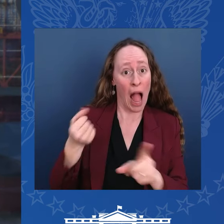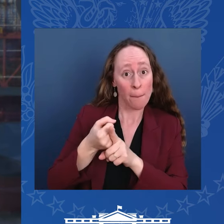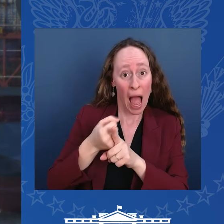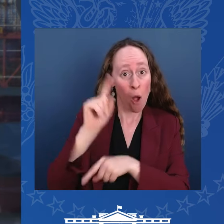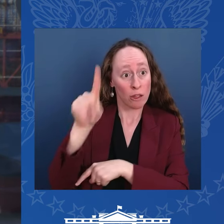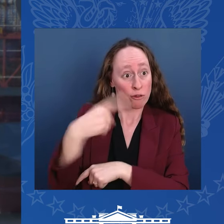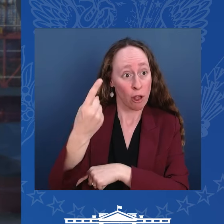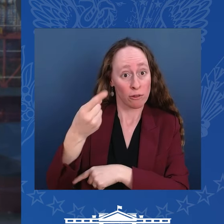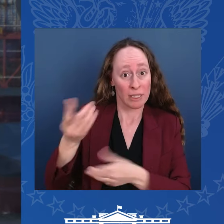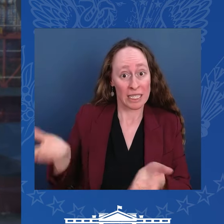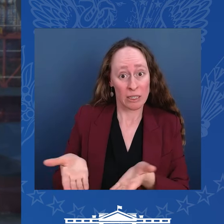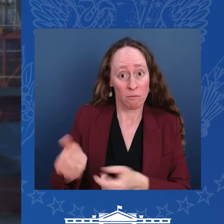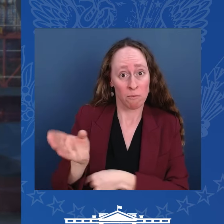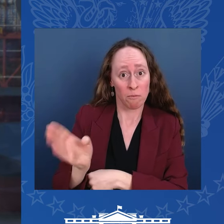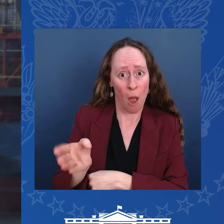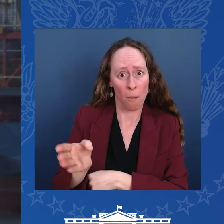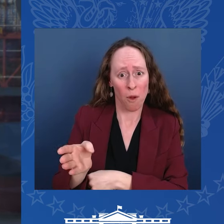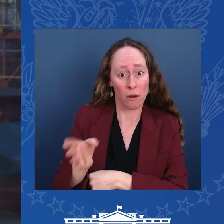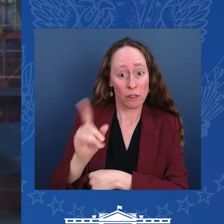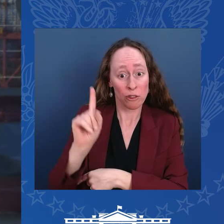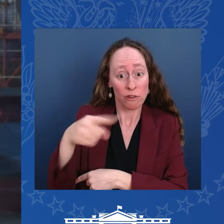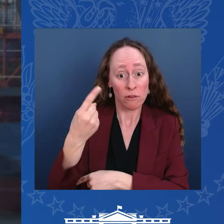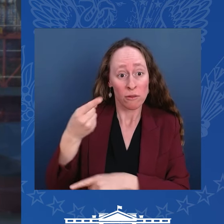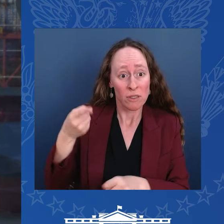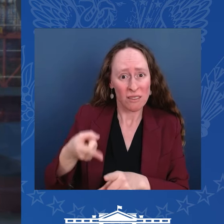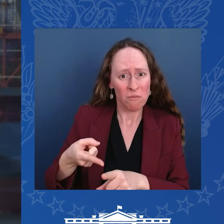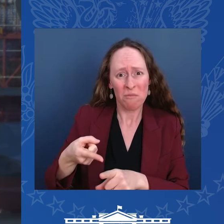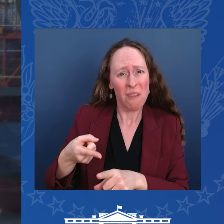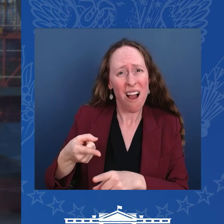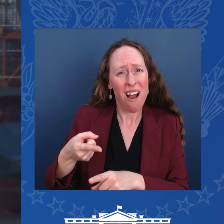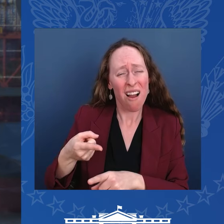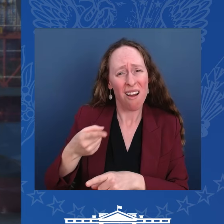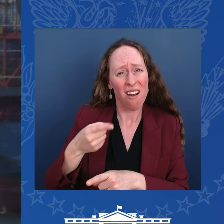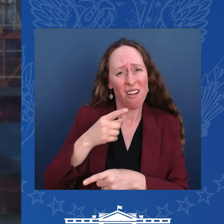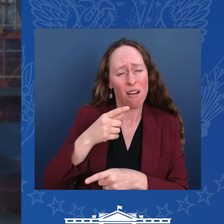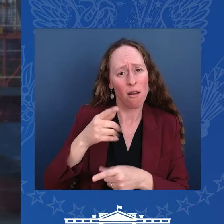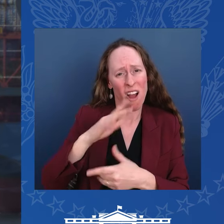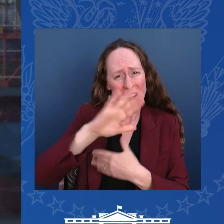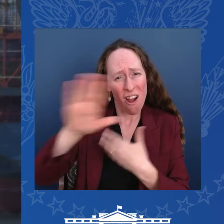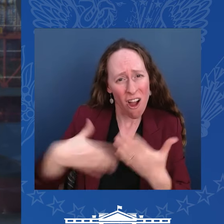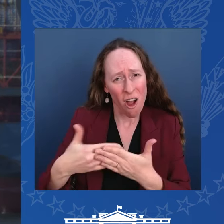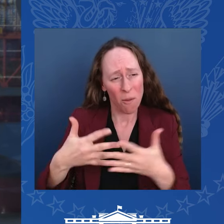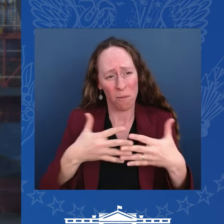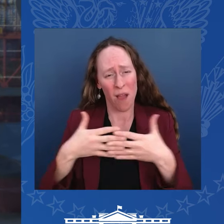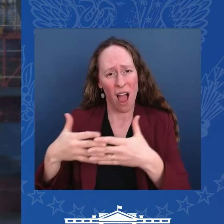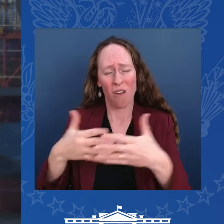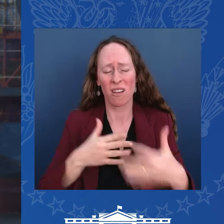but also tragedy to our entire country. So it's great that today, we're here because of triumph.